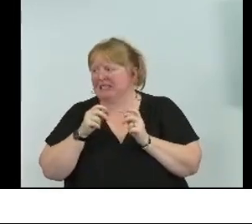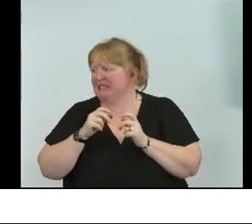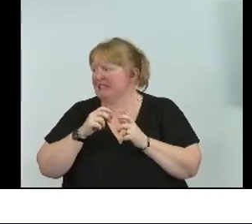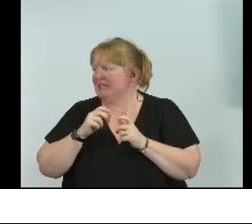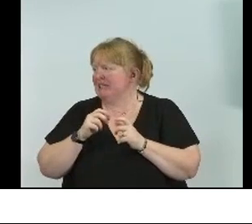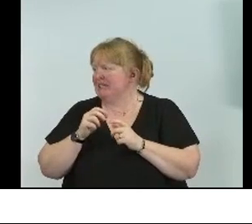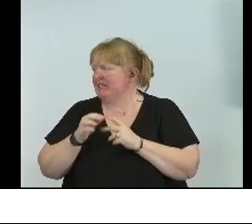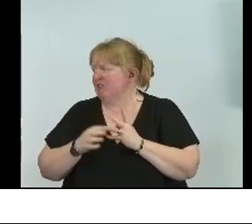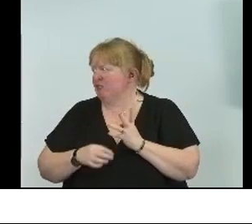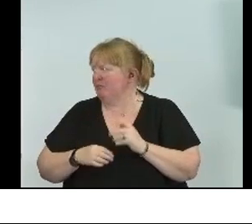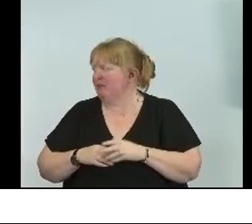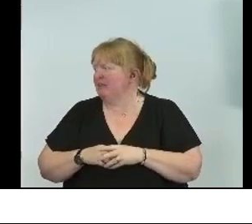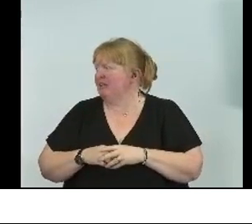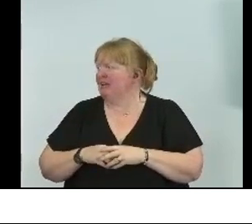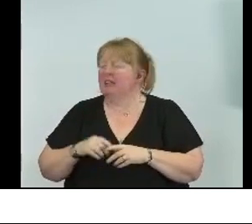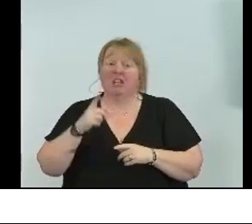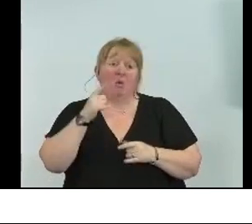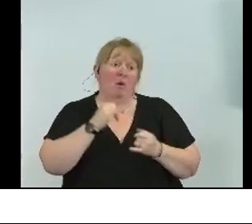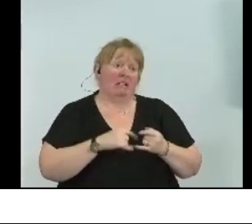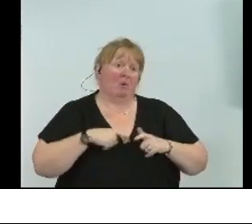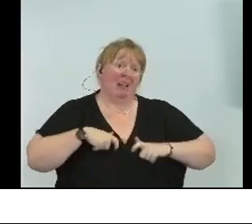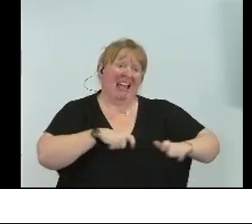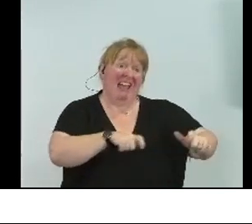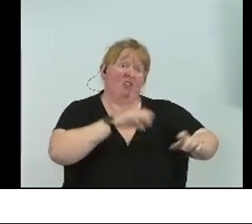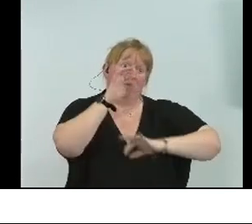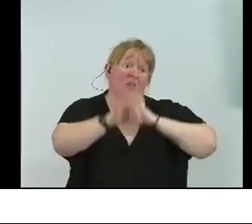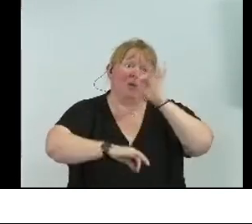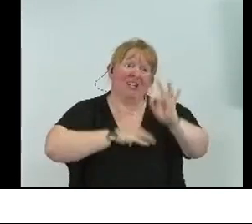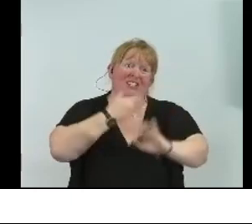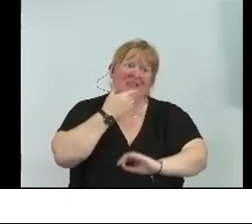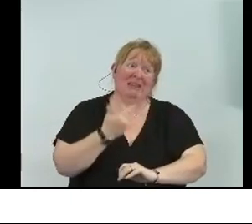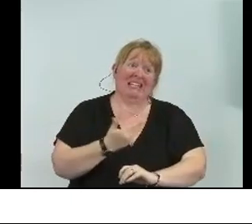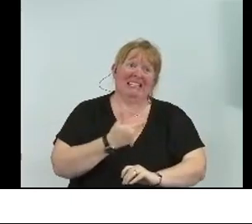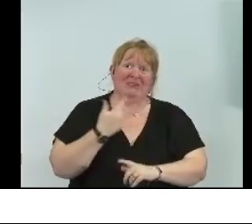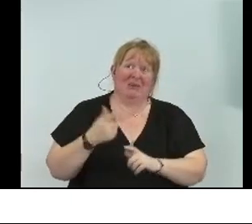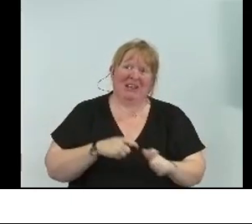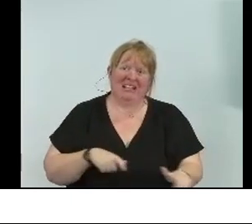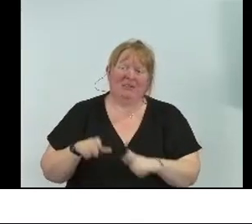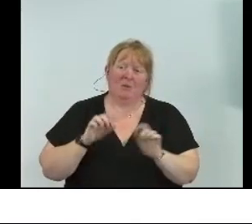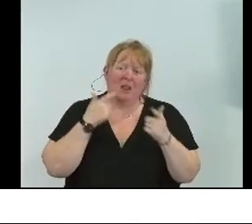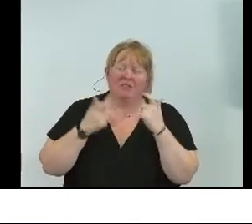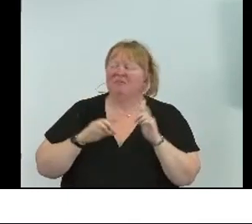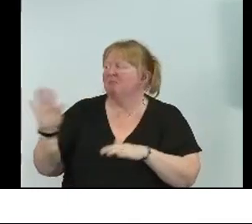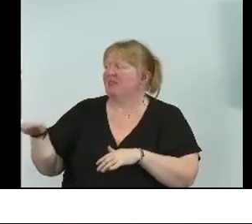Brilliant. OK, so we've had a bit of scene settings.